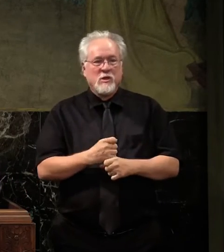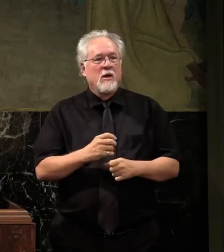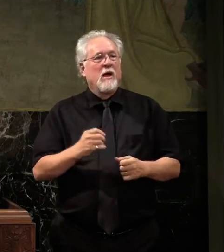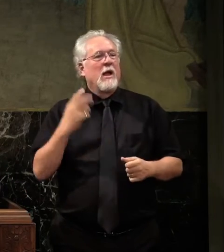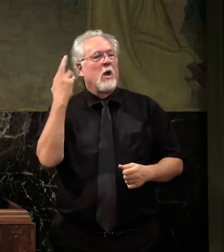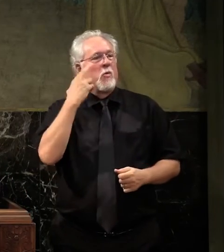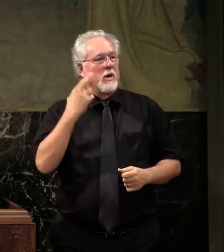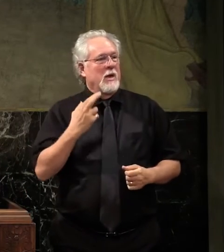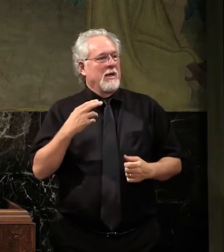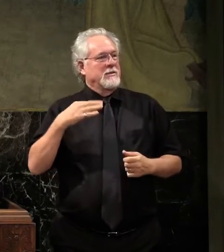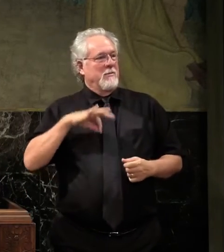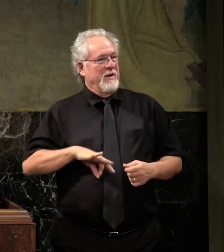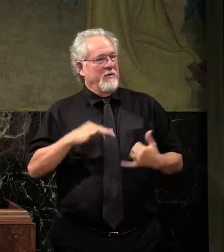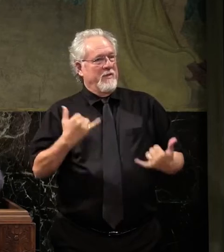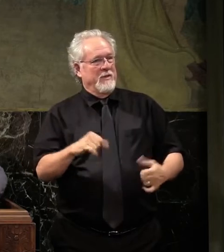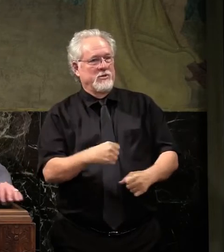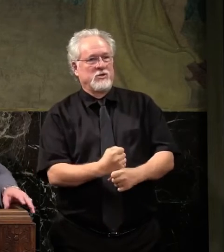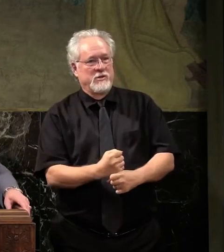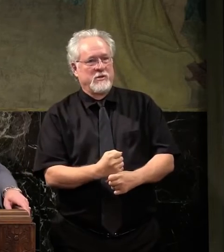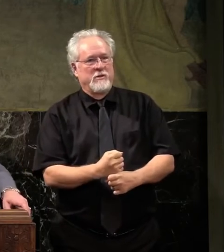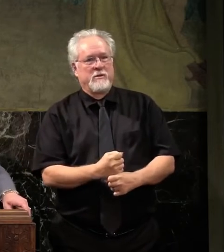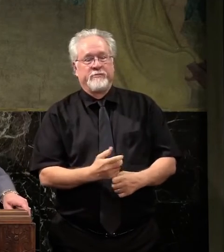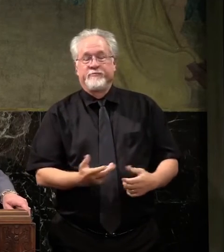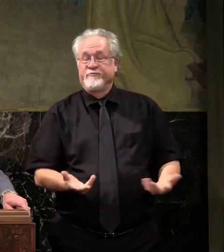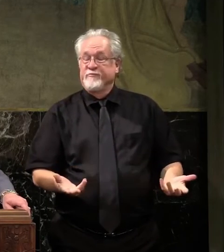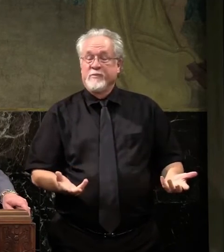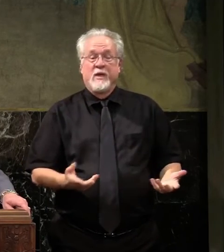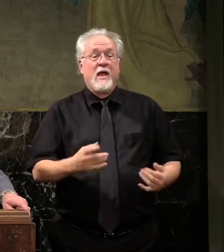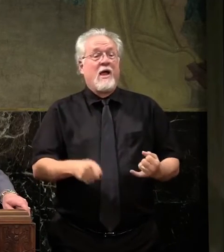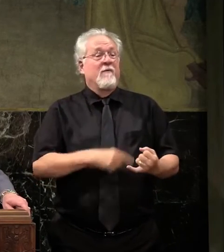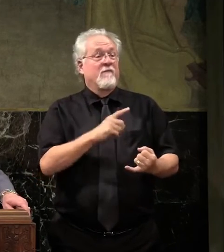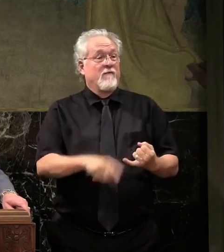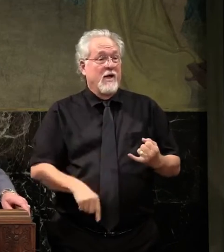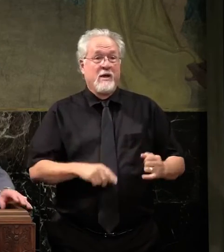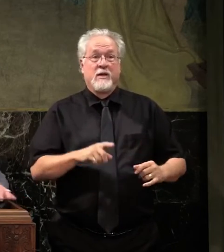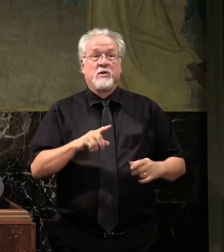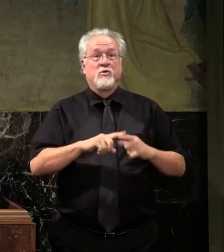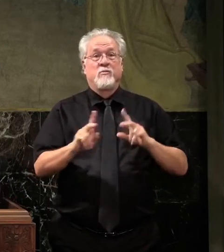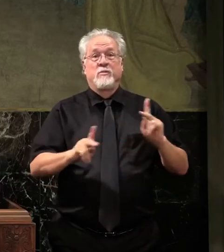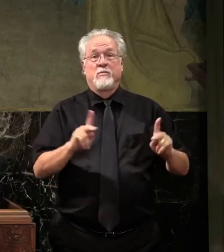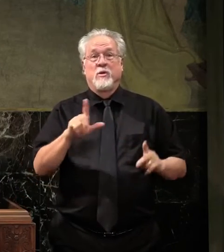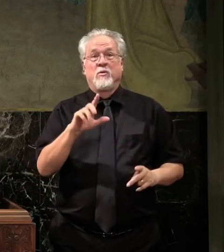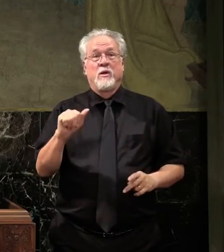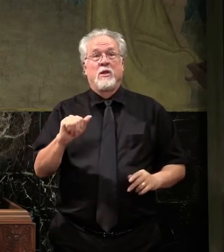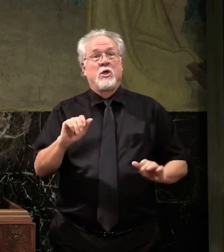this year. And finally to the people of Louisiana, the great people of Louisiana, who